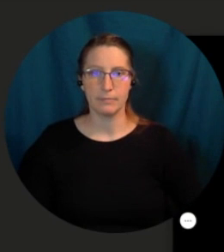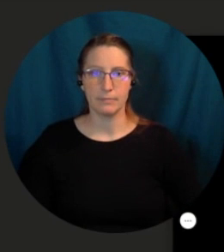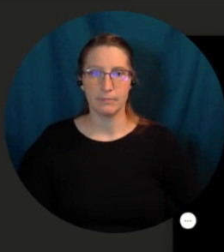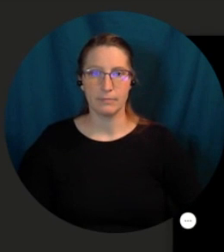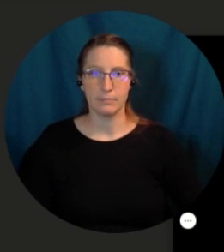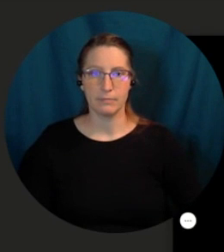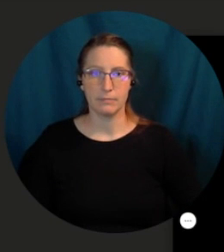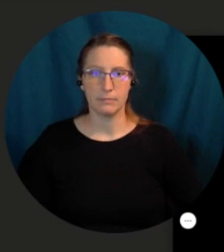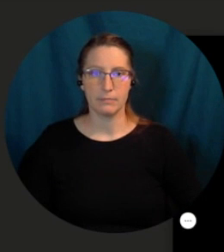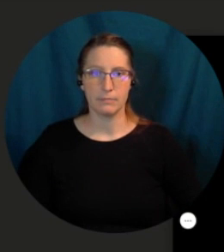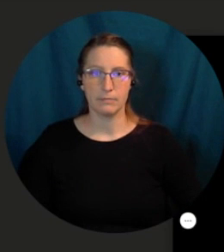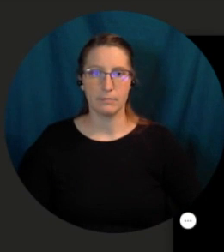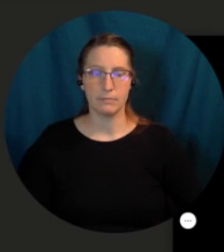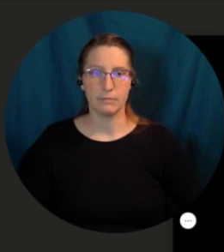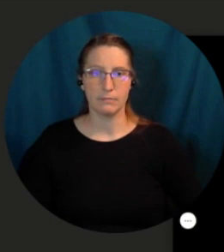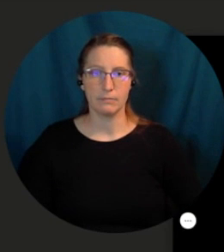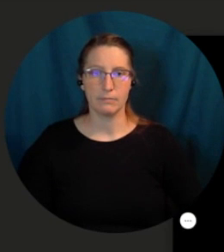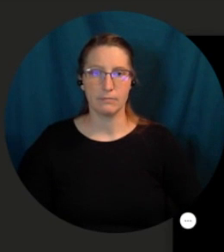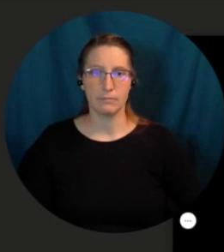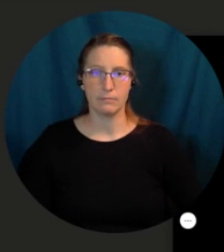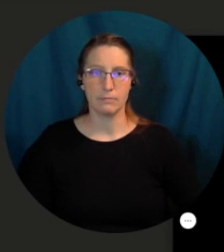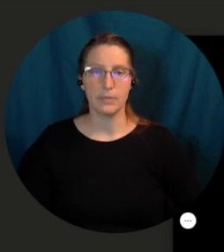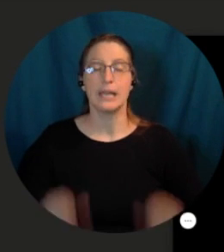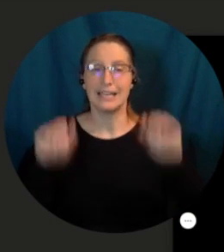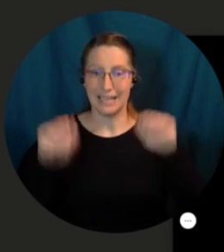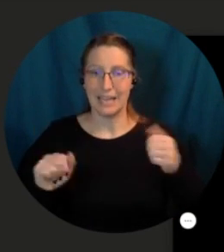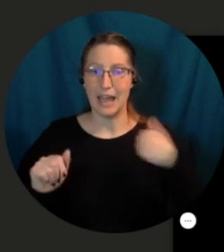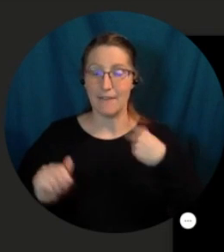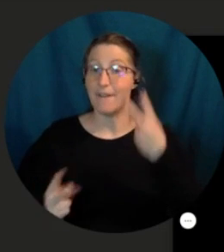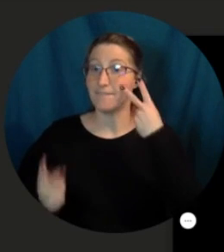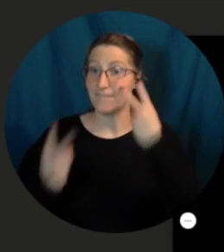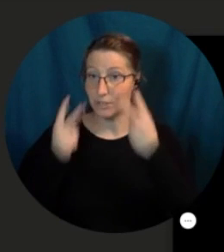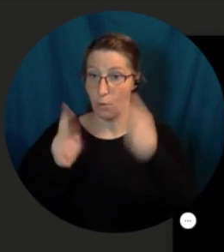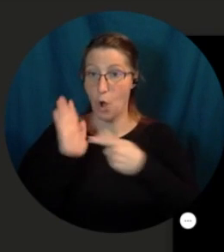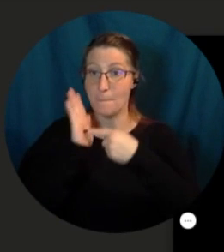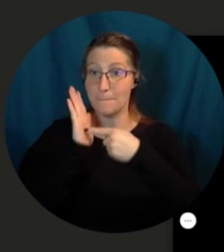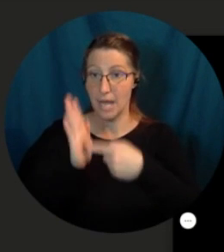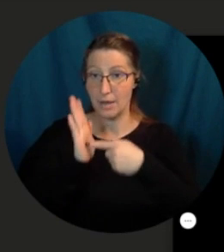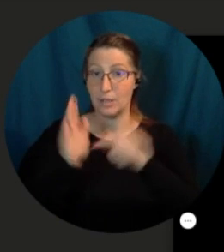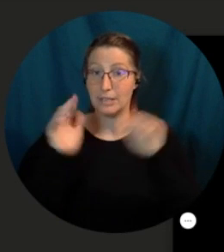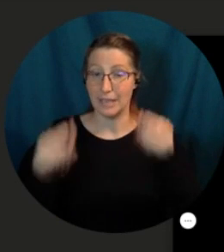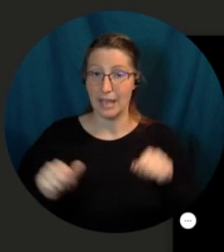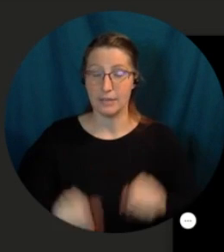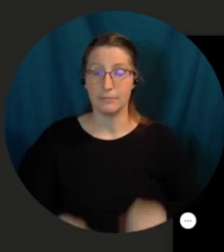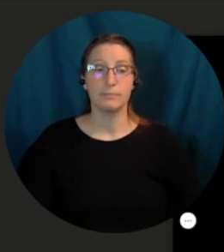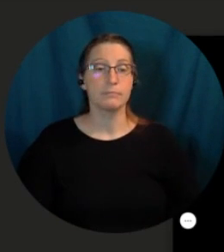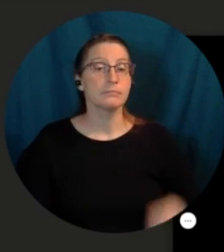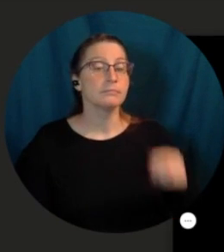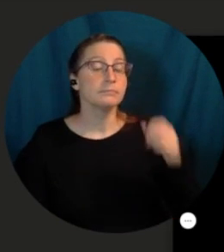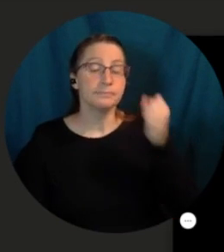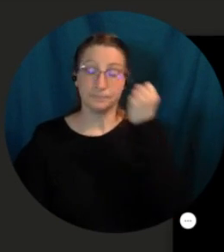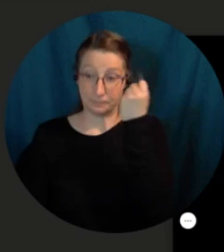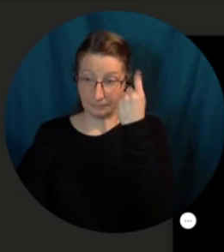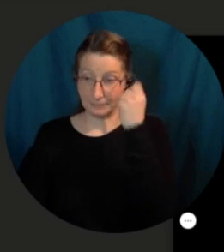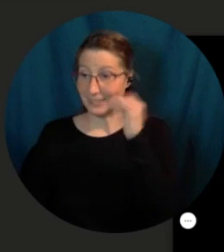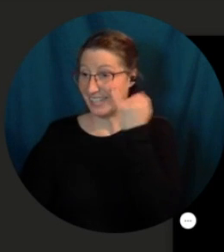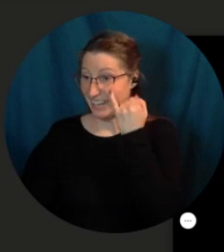So there can be a visual model created. And if they are students using an iPad,